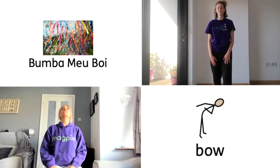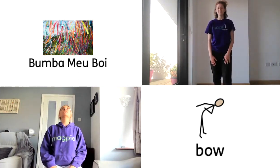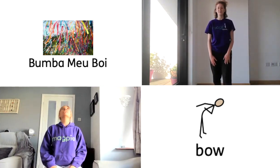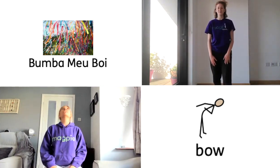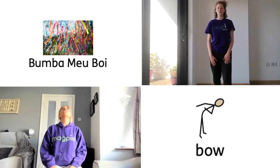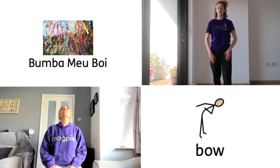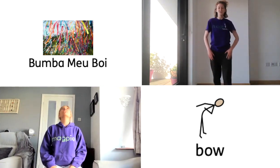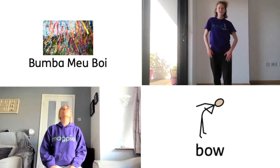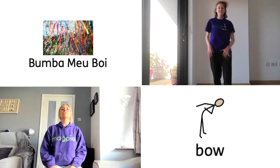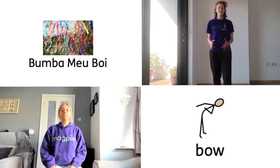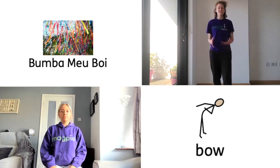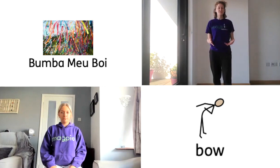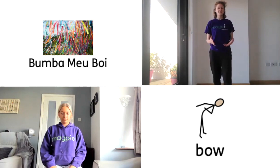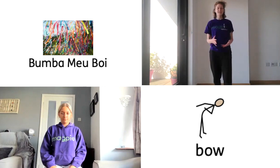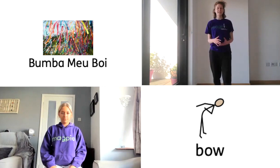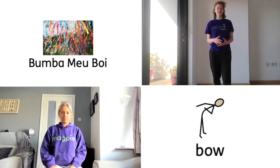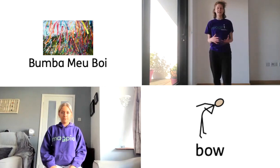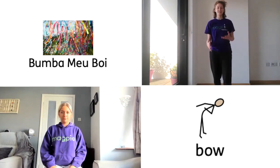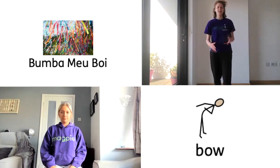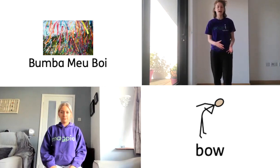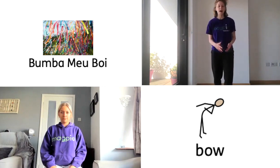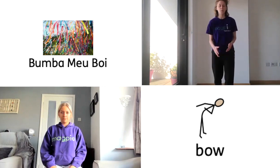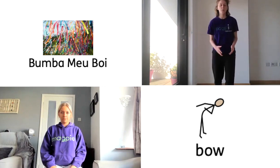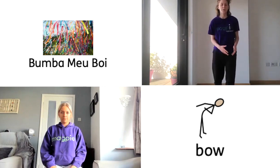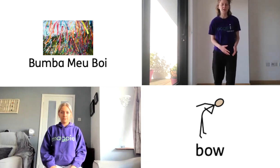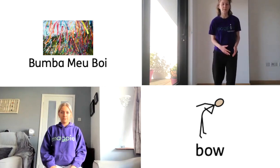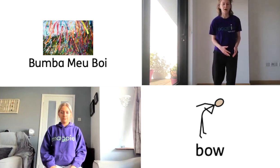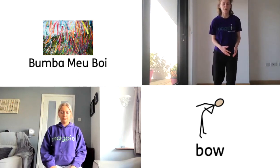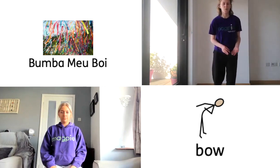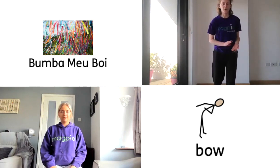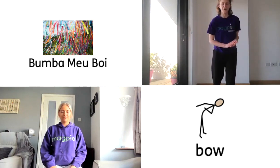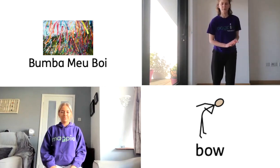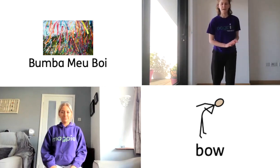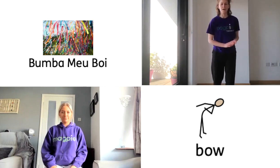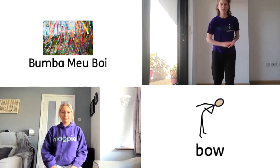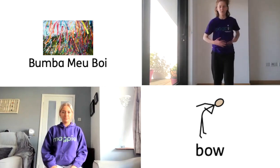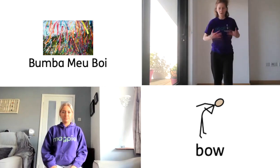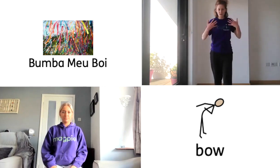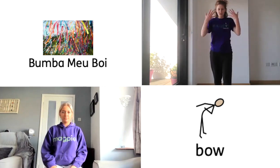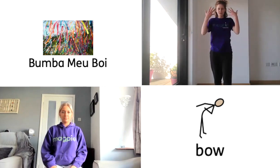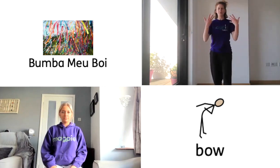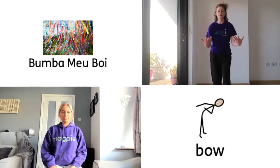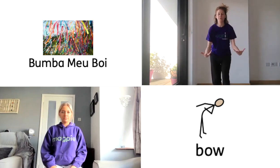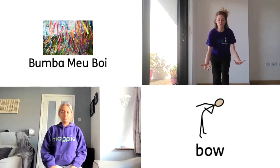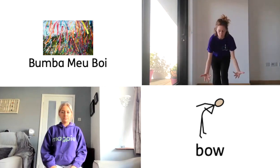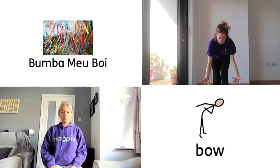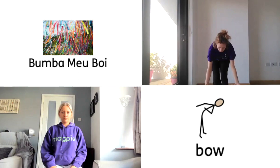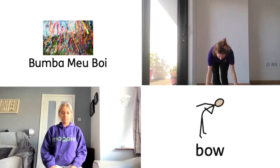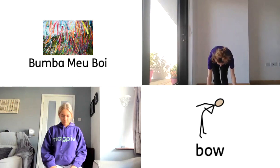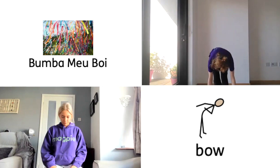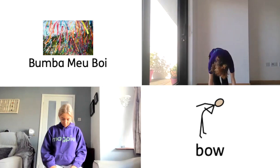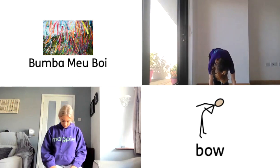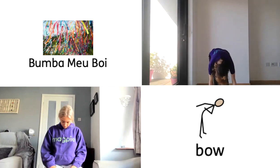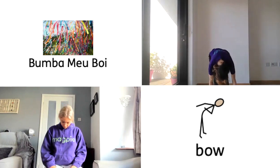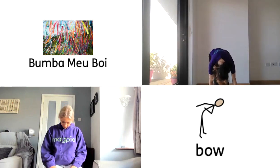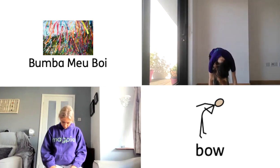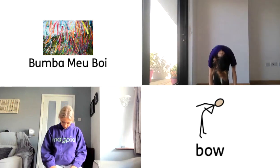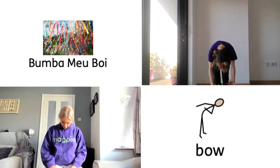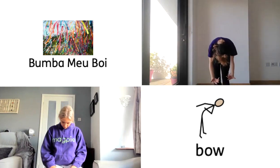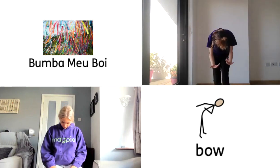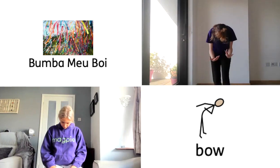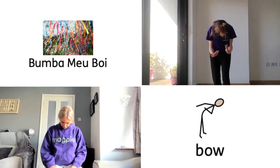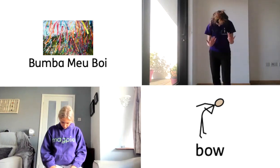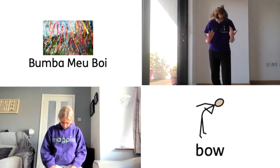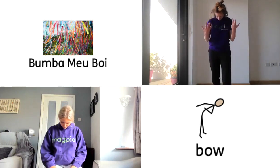beautiful so you can decide how what body part you want your miolo to fool the bow down